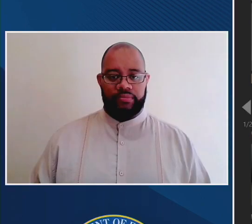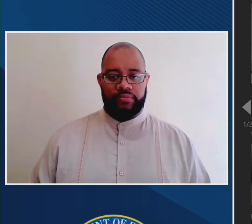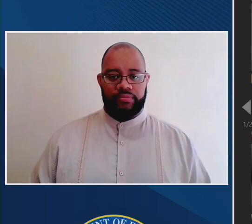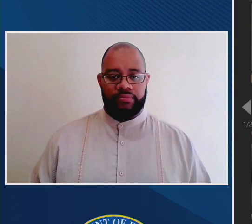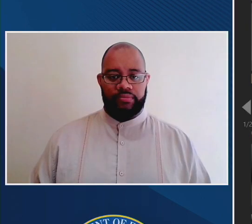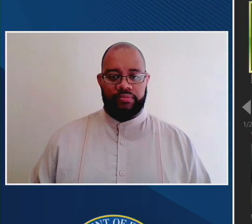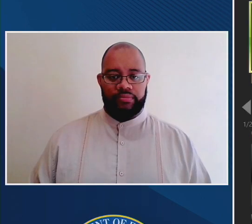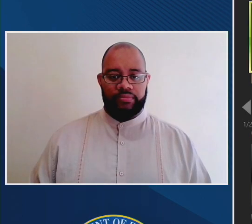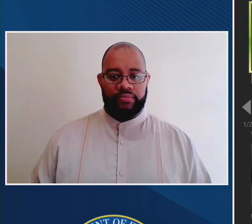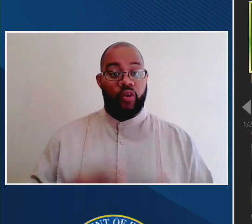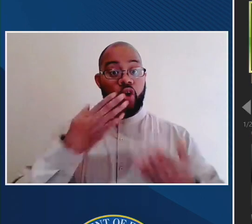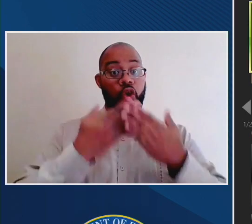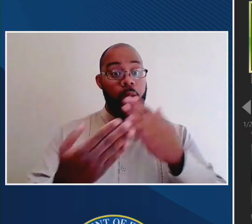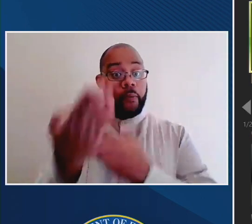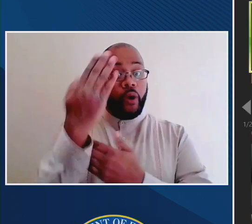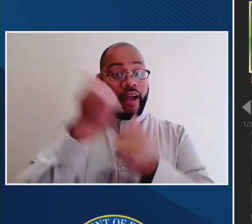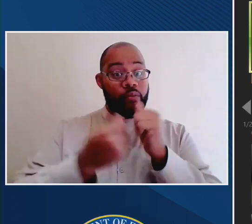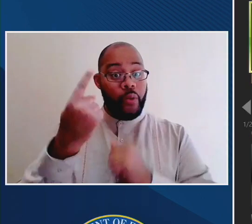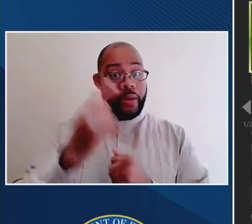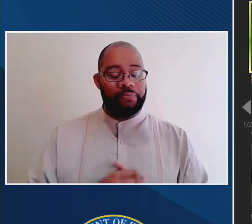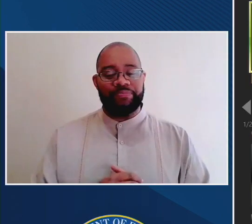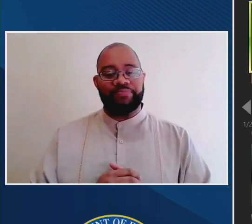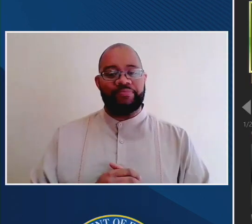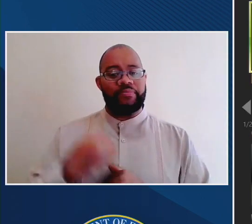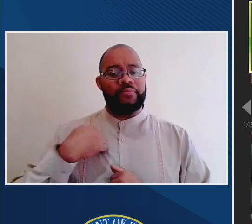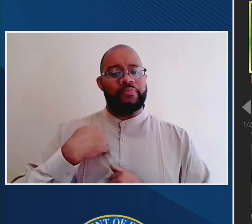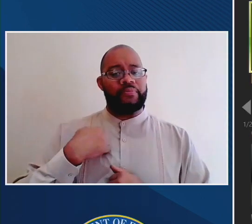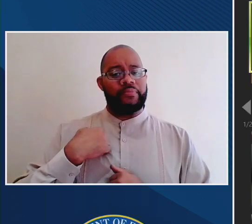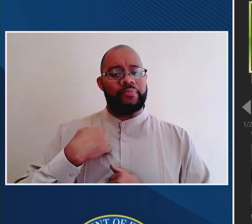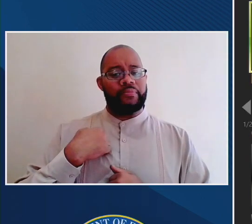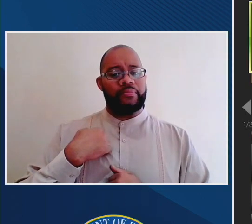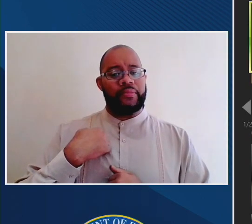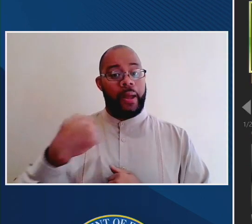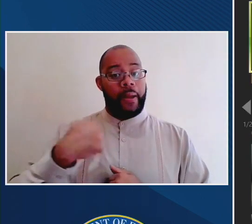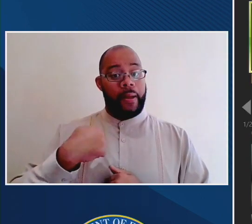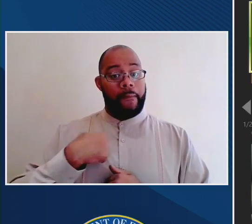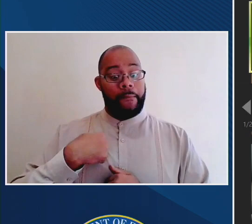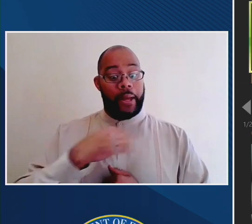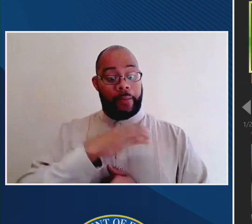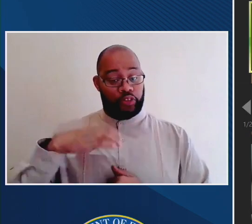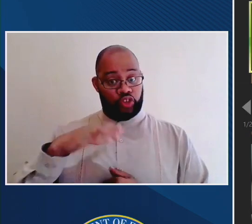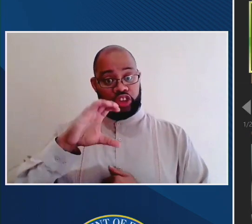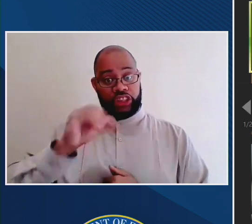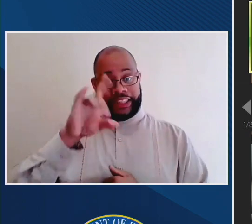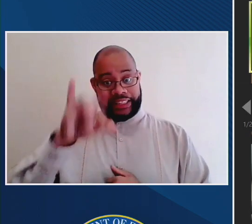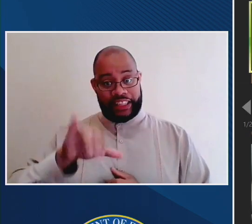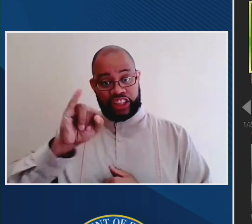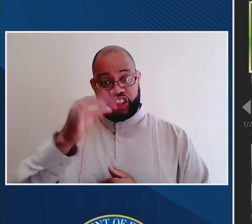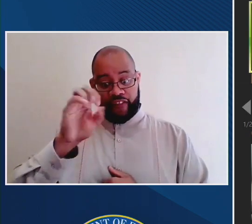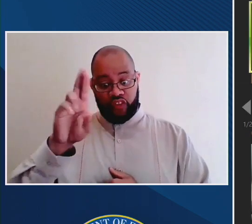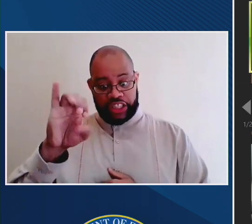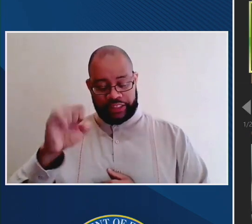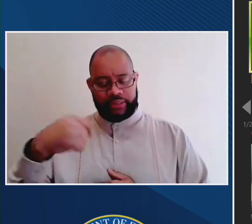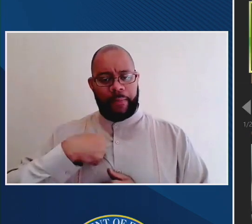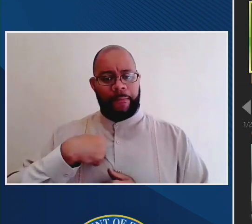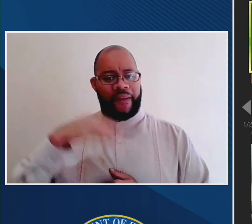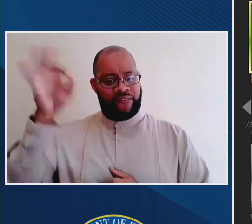Good morning everyone. My name is Commissioner Cindy Jeffries, and I'm a Federal facilitator mediator